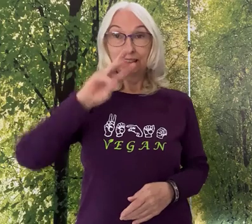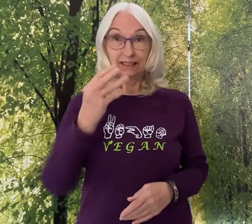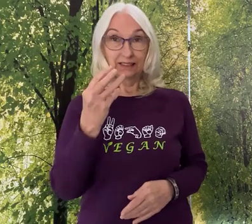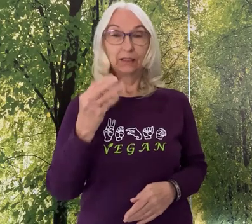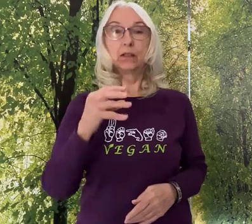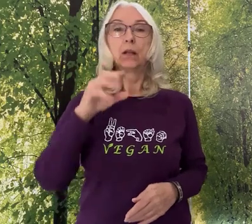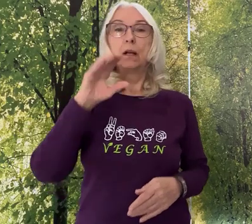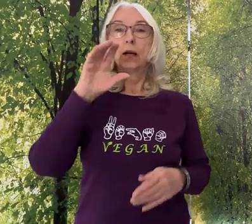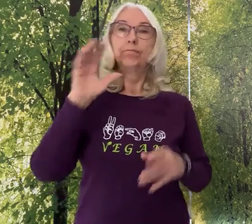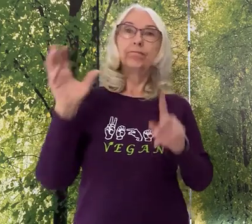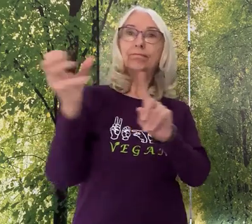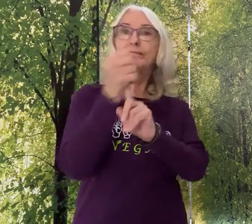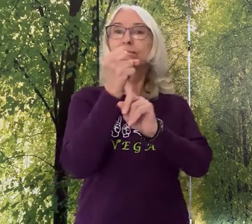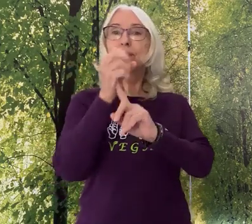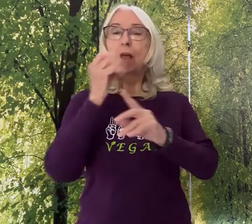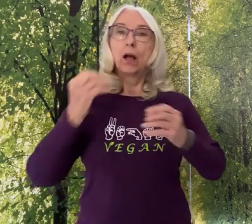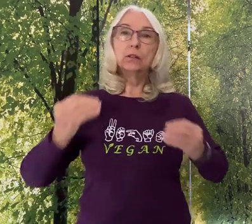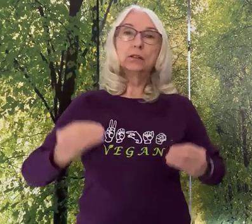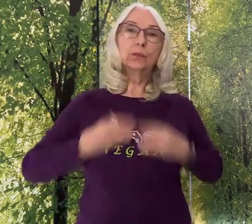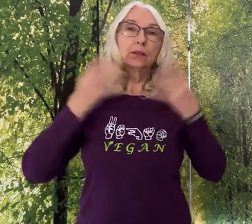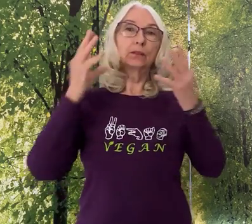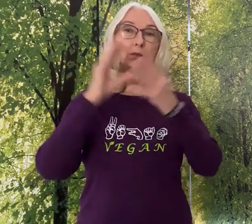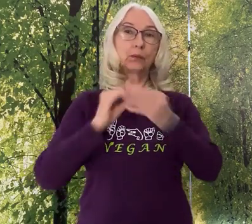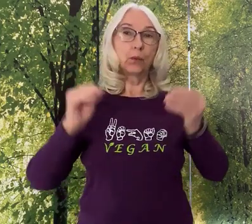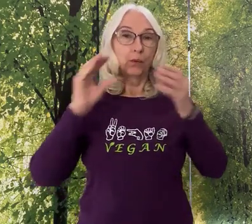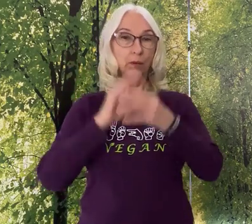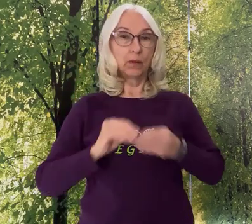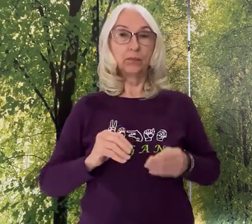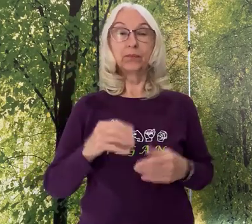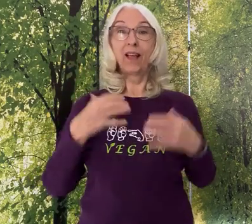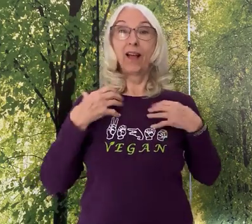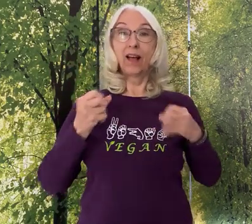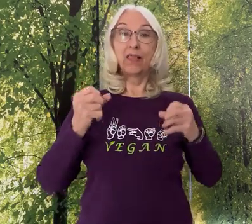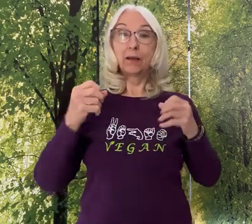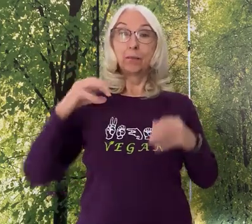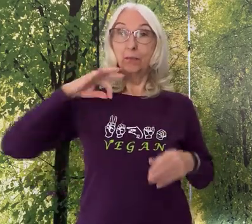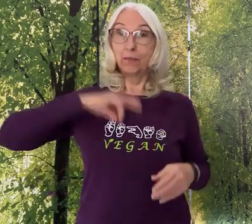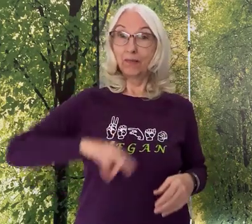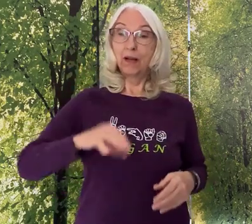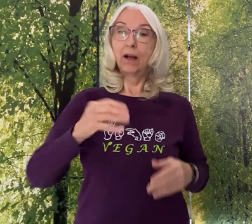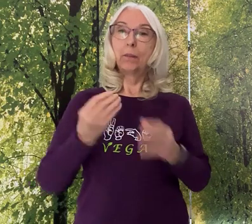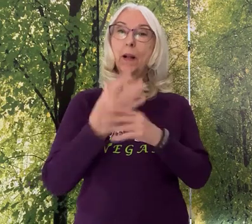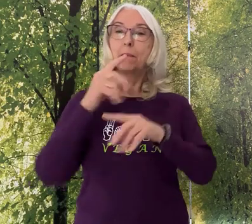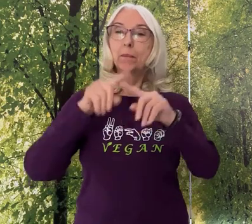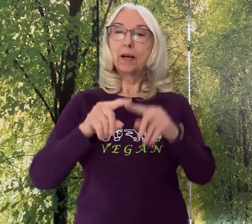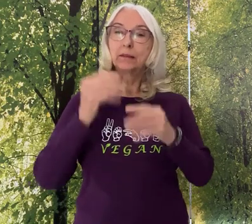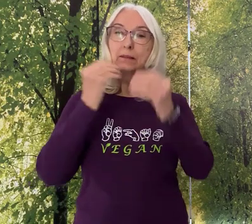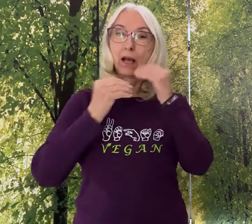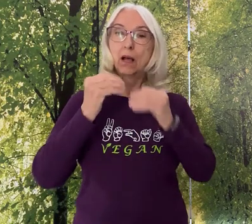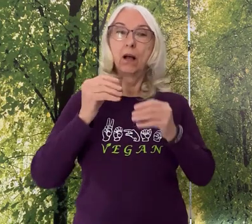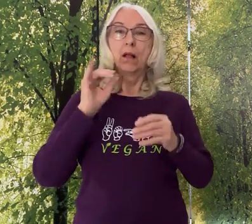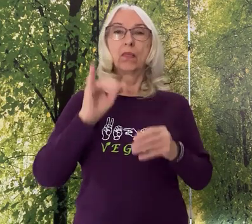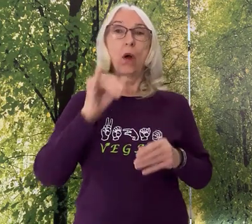6. Captivating and Inspiring Story Health Benefits of a Plant-Based Diet